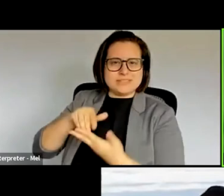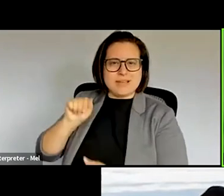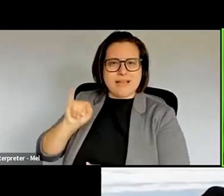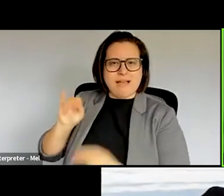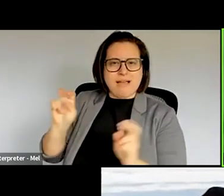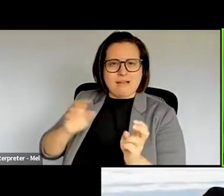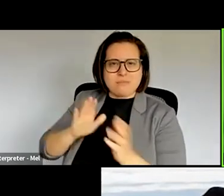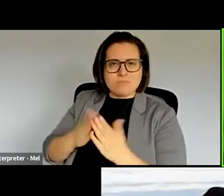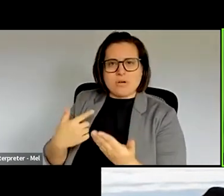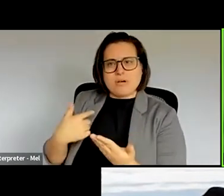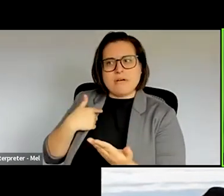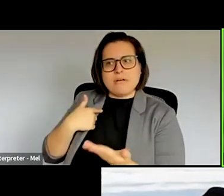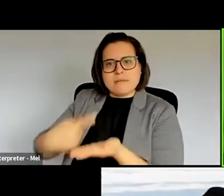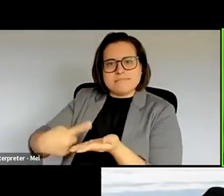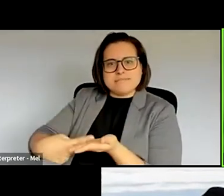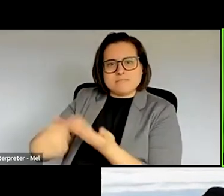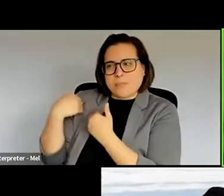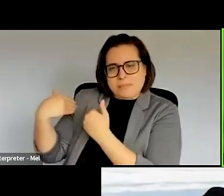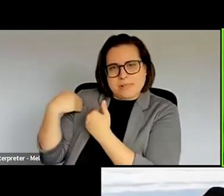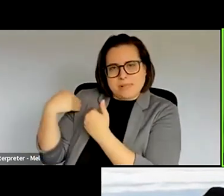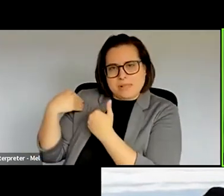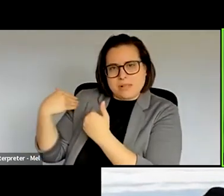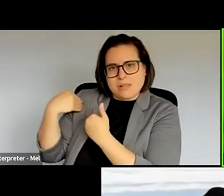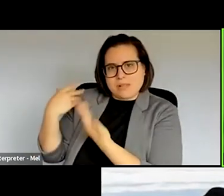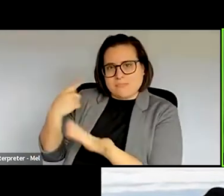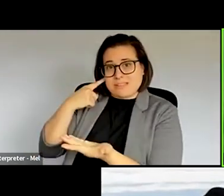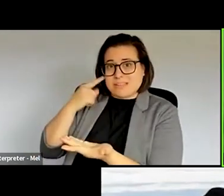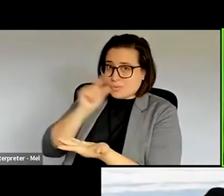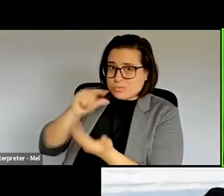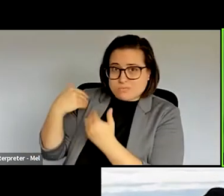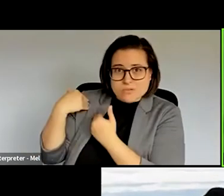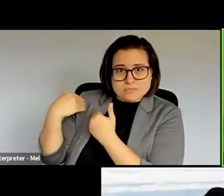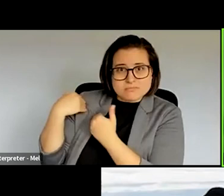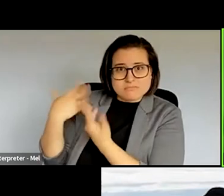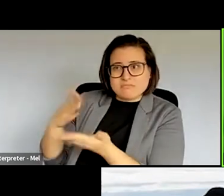point about responsibility and I think it's the responsibility of Google to clean up problems.